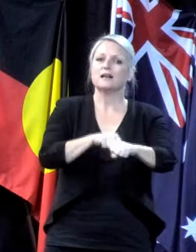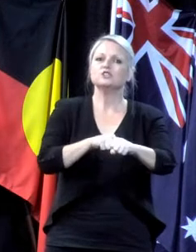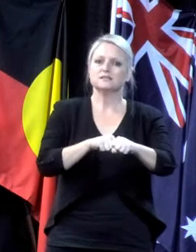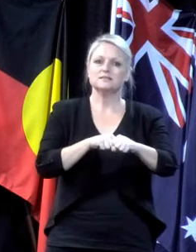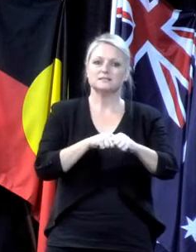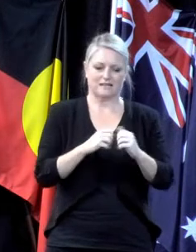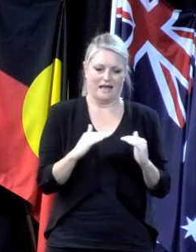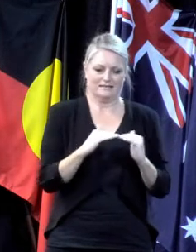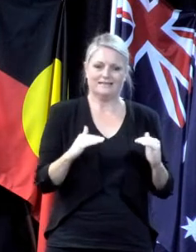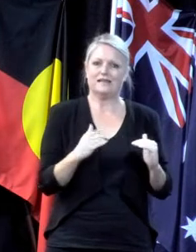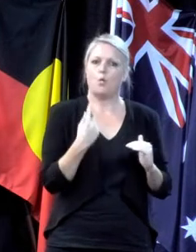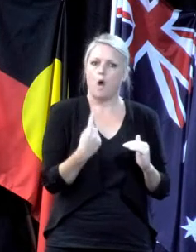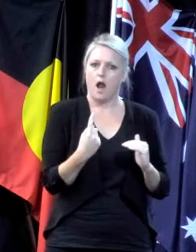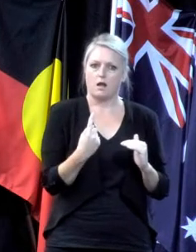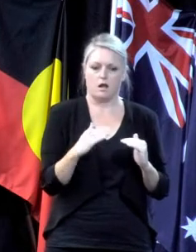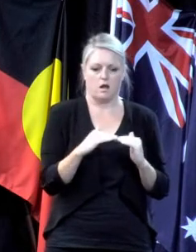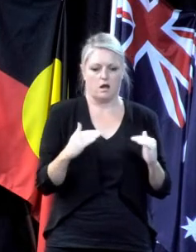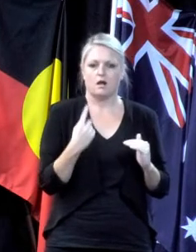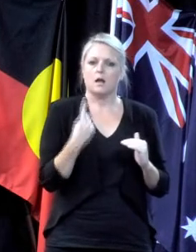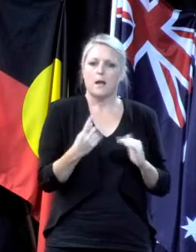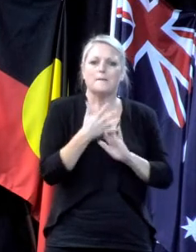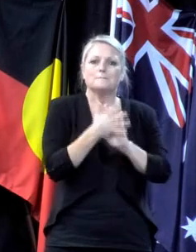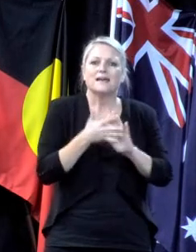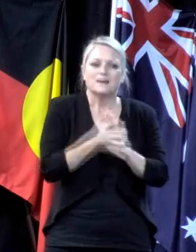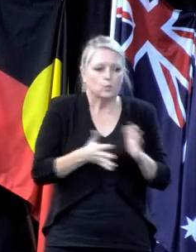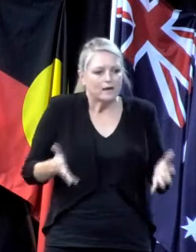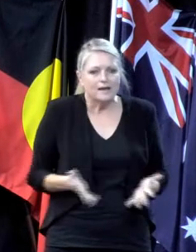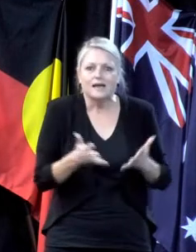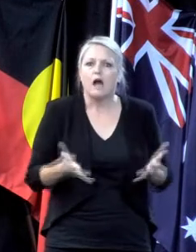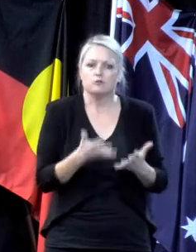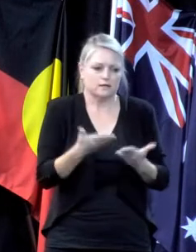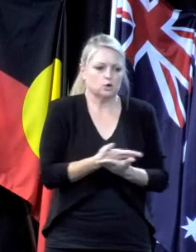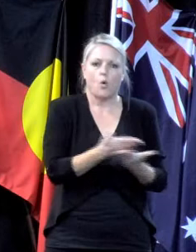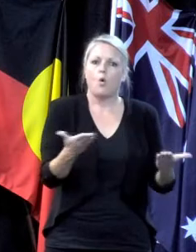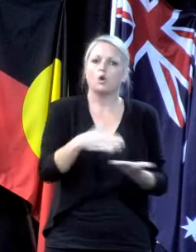that allow students to connect and build relationships and regulate their behavior.